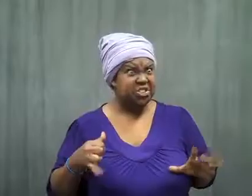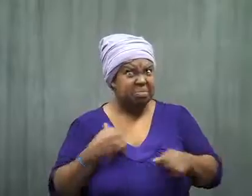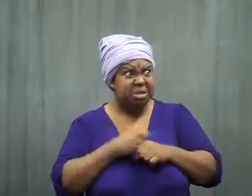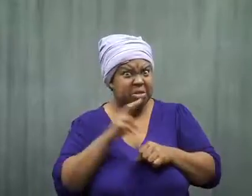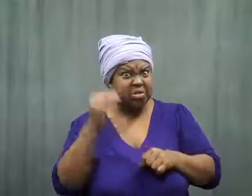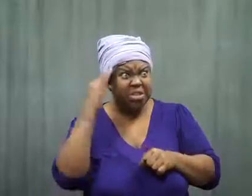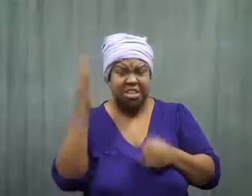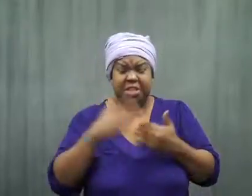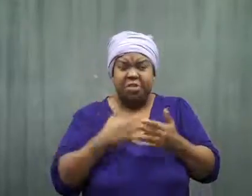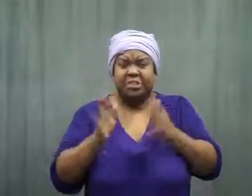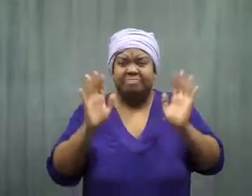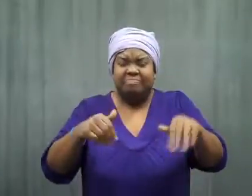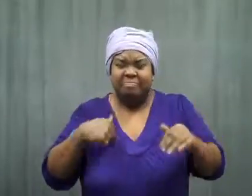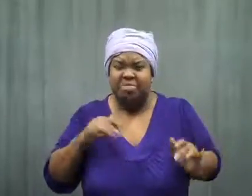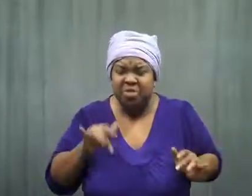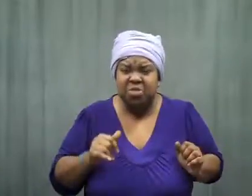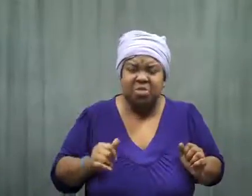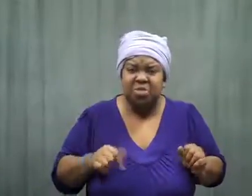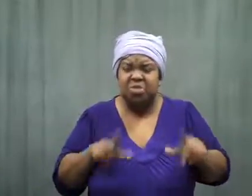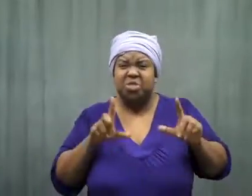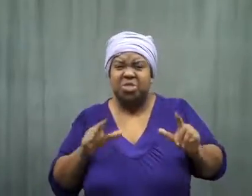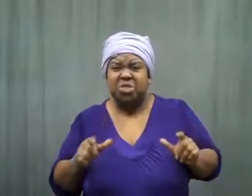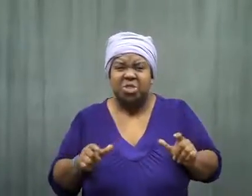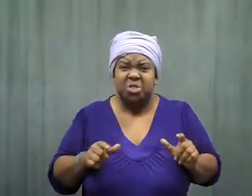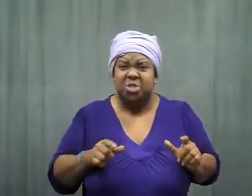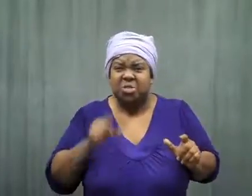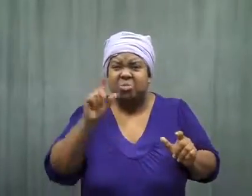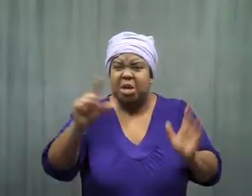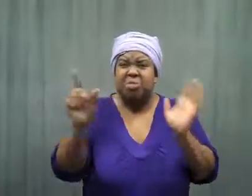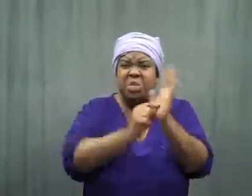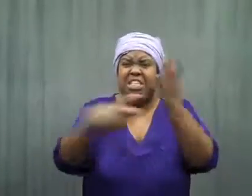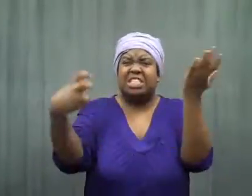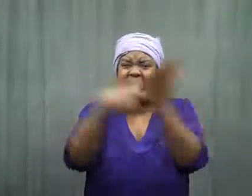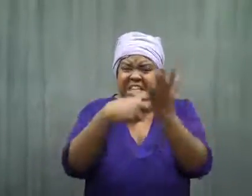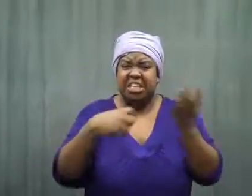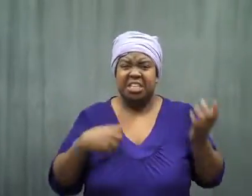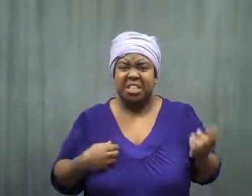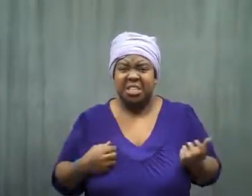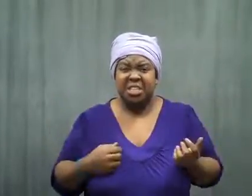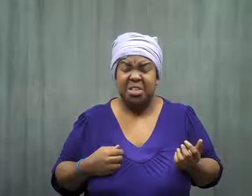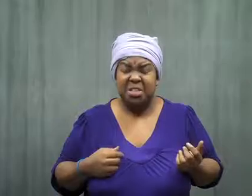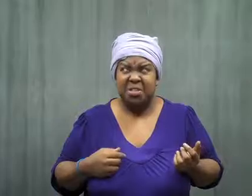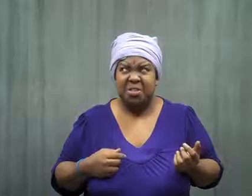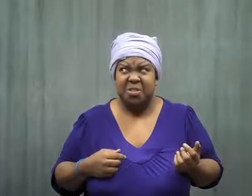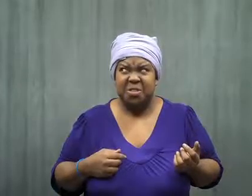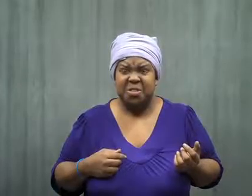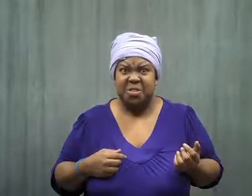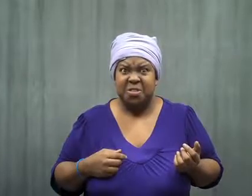It just made no sense at all. I worked with it.